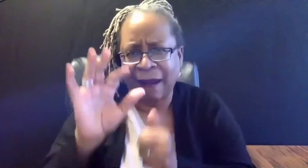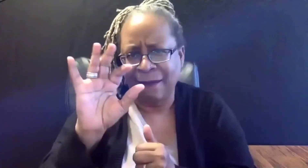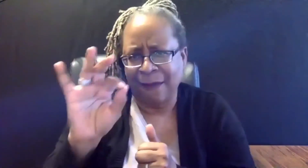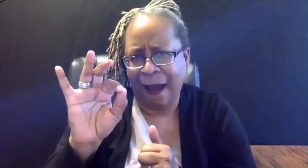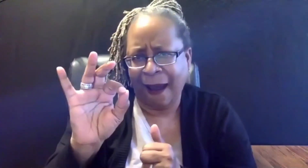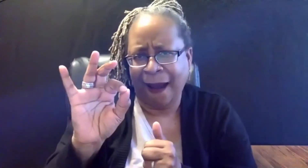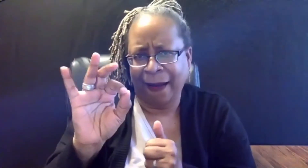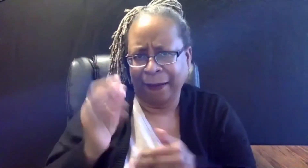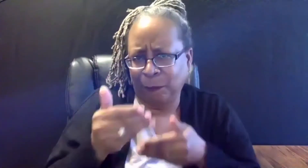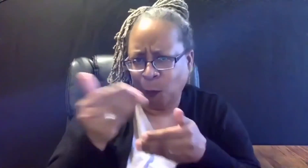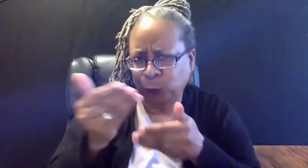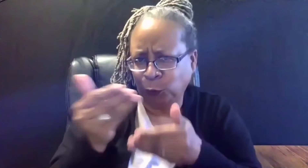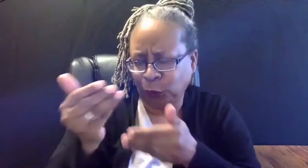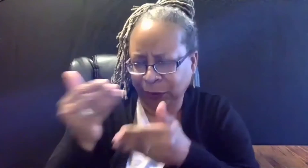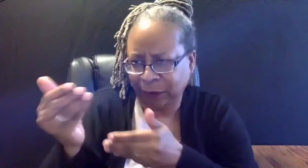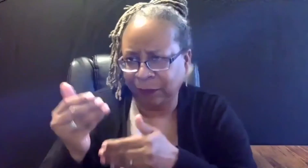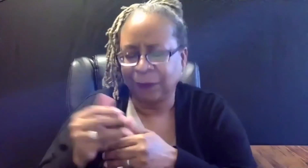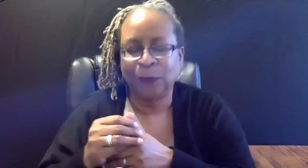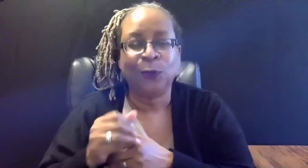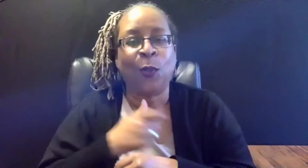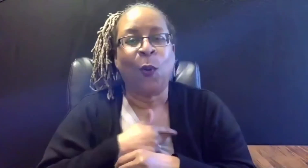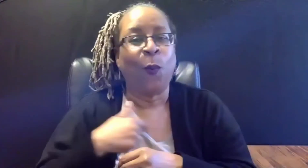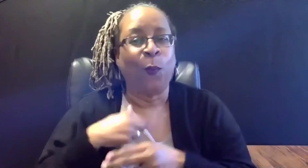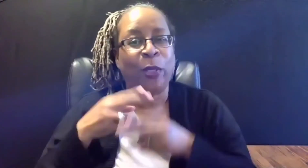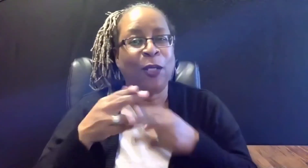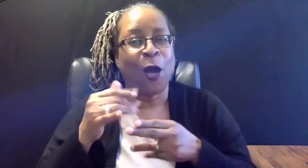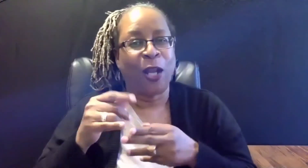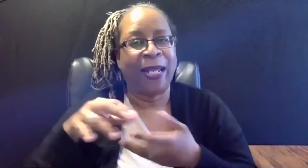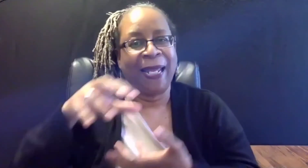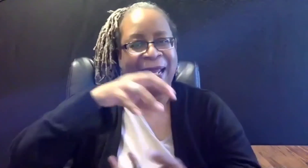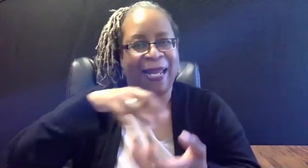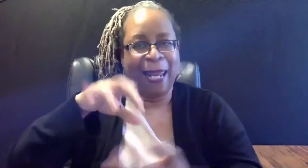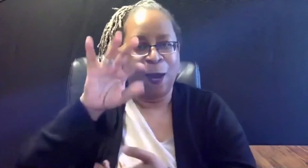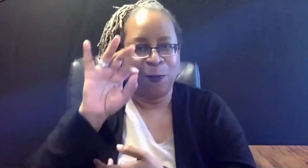At the time, we had nine bills